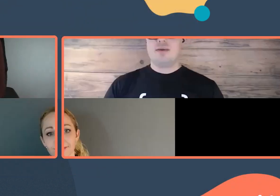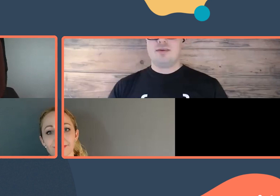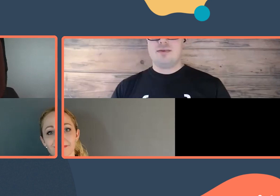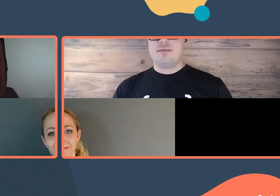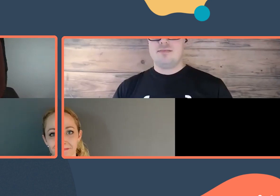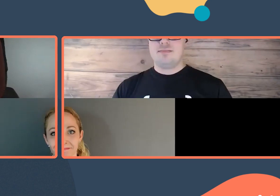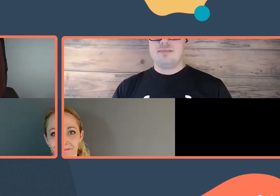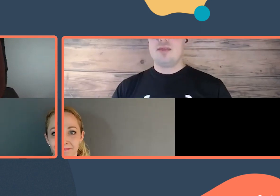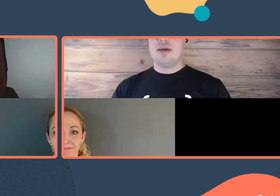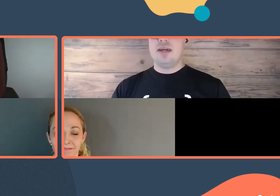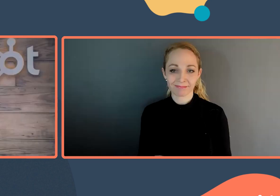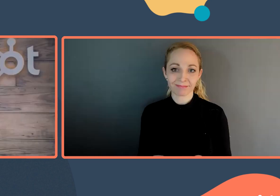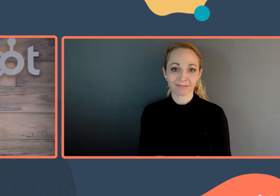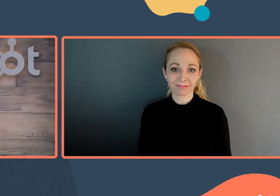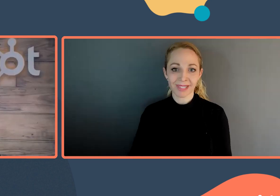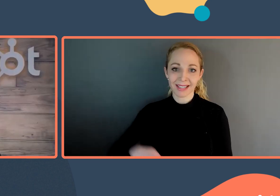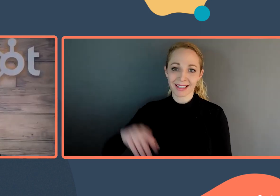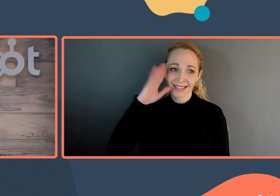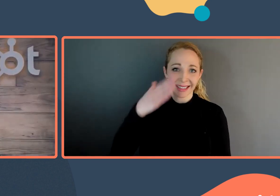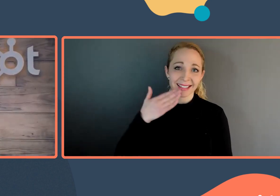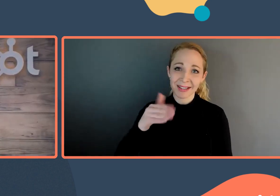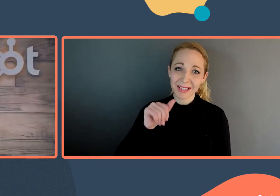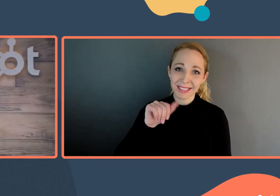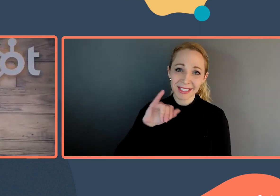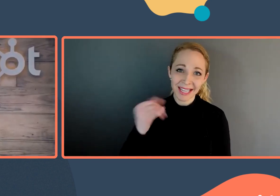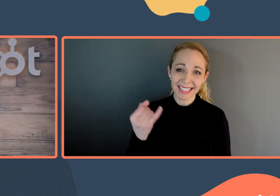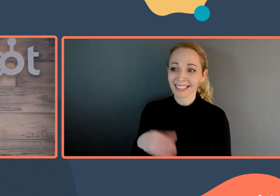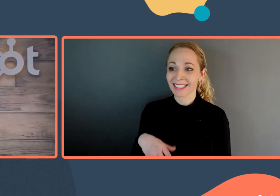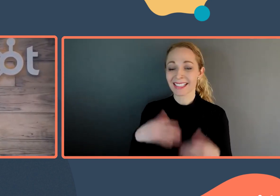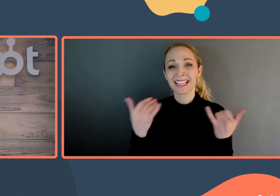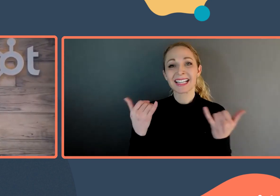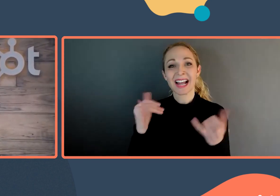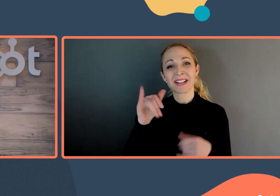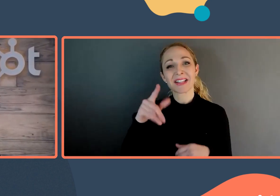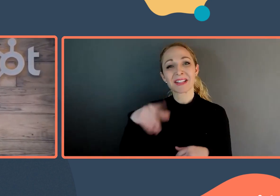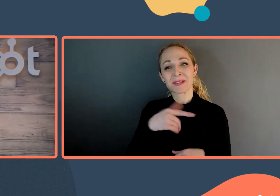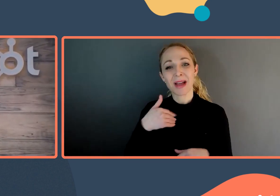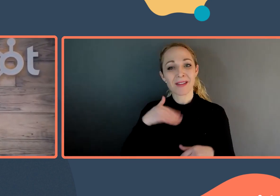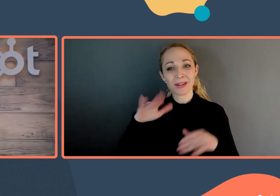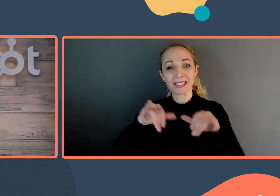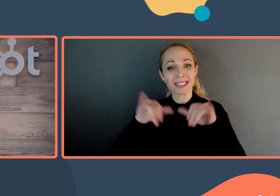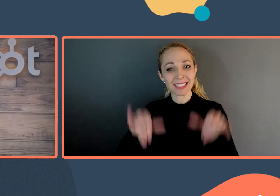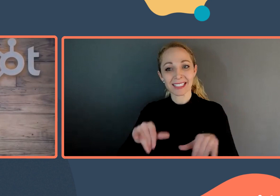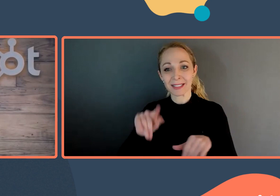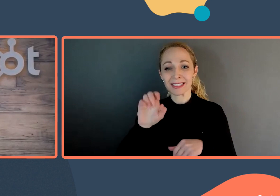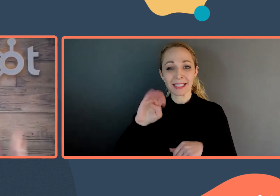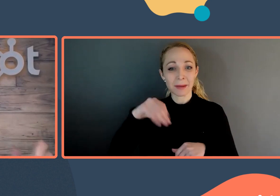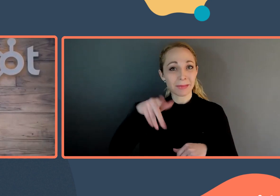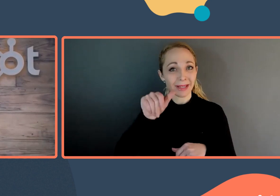THANK YOU AJ. NOW THAT YOU HAVE YOUR SYSTEM TEMPLATES ALL SET UP YOU